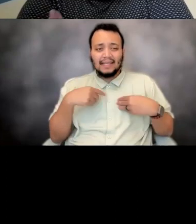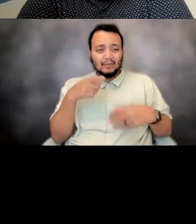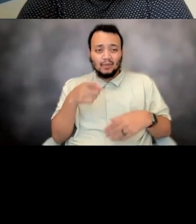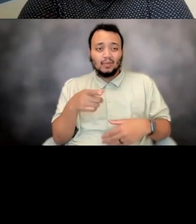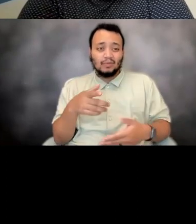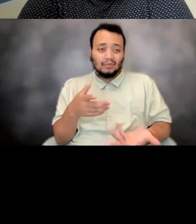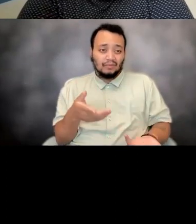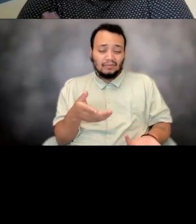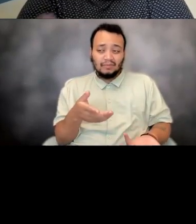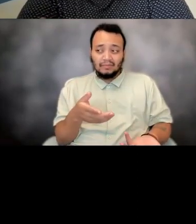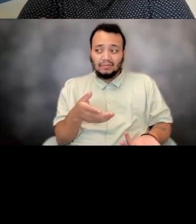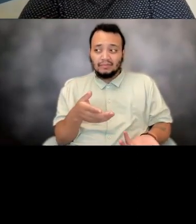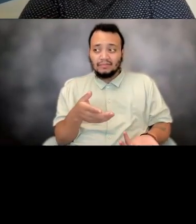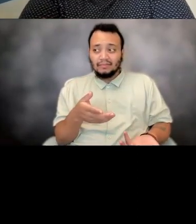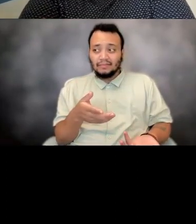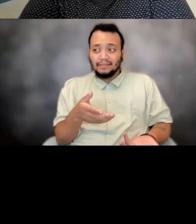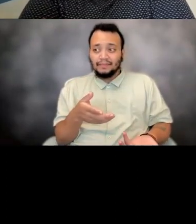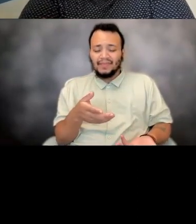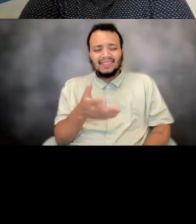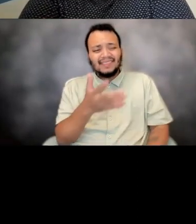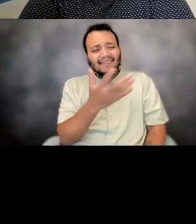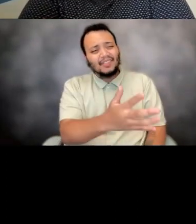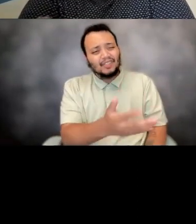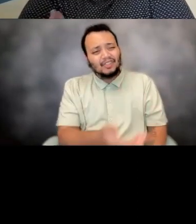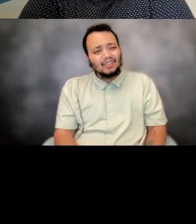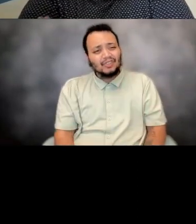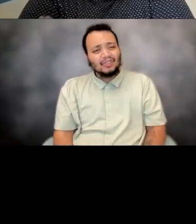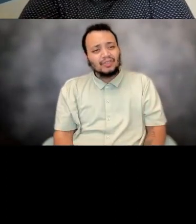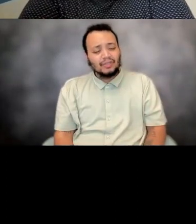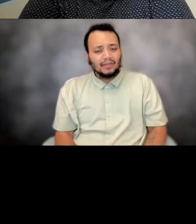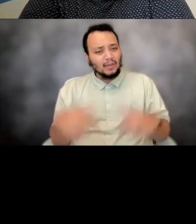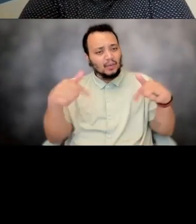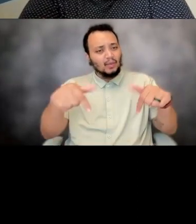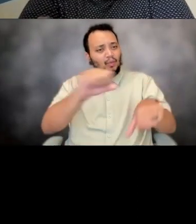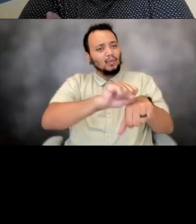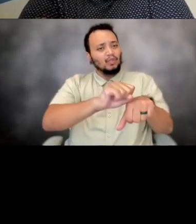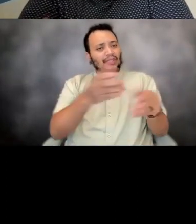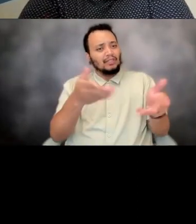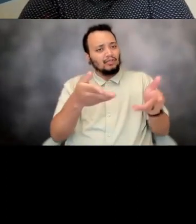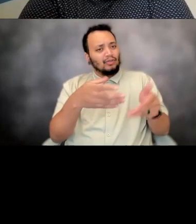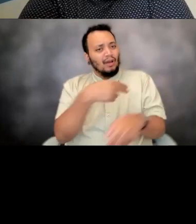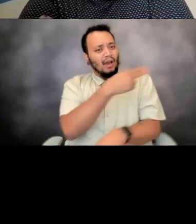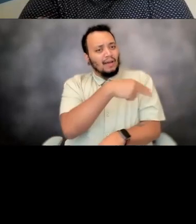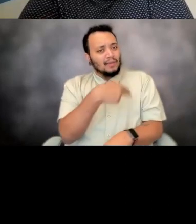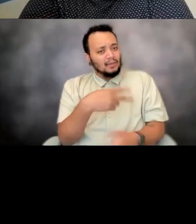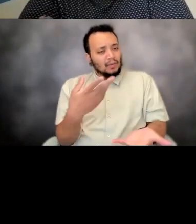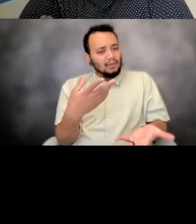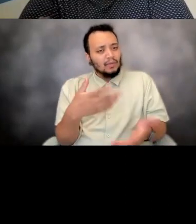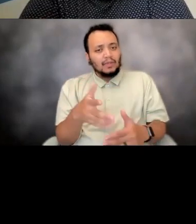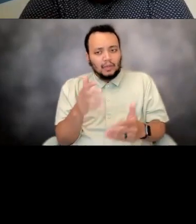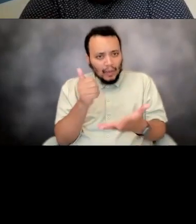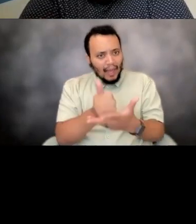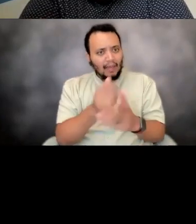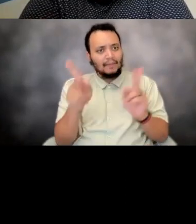If you're here, you took off to help the people. So help the people. I'm a person, help me."